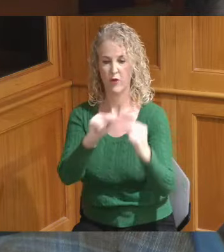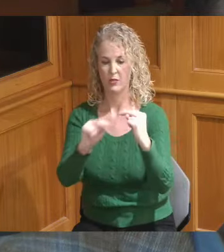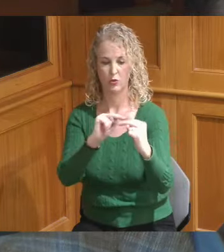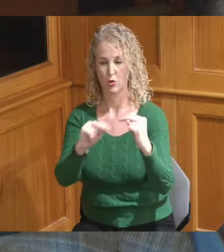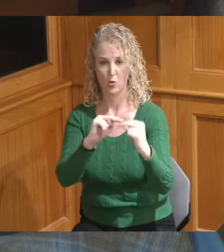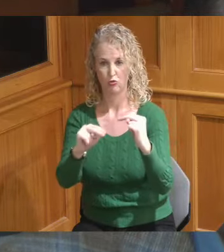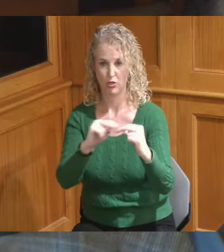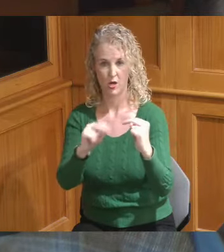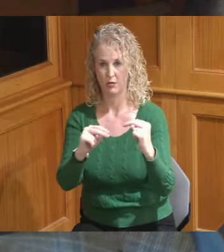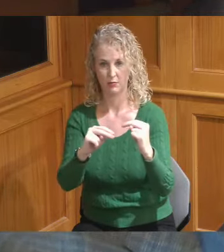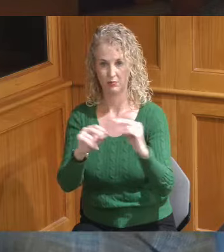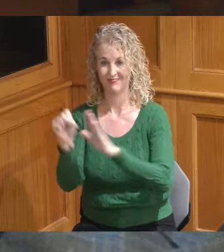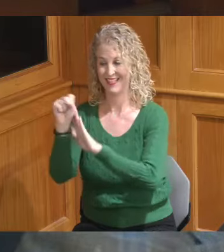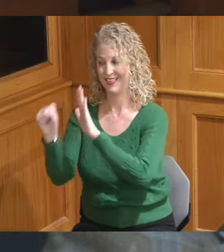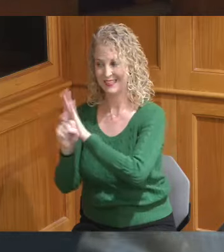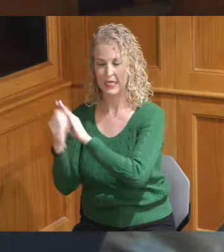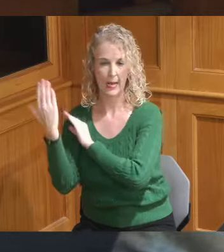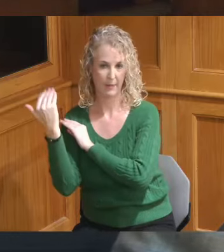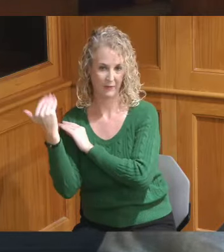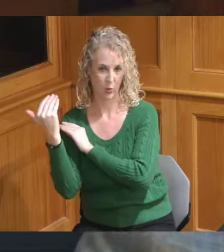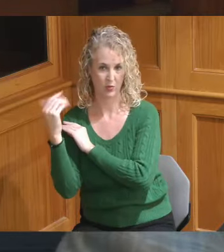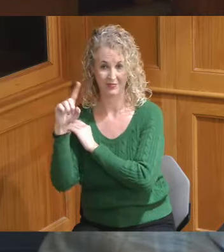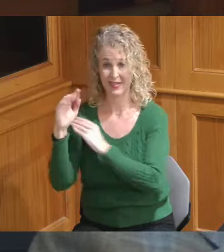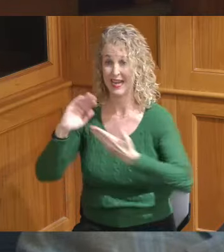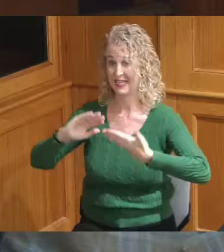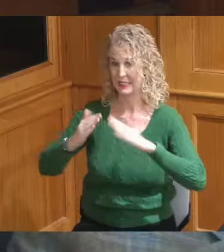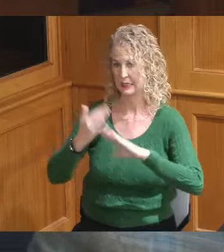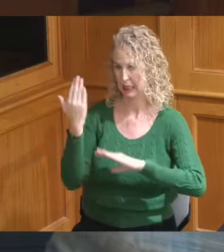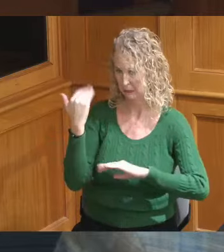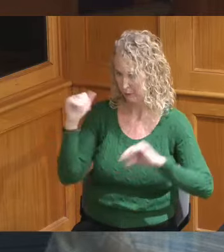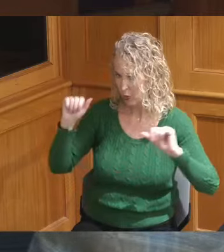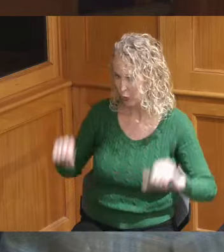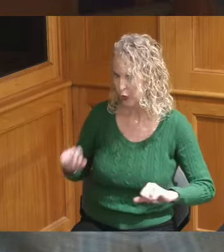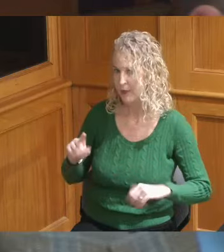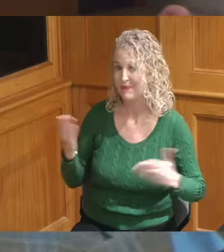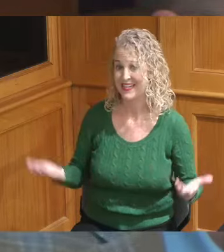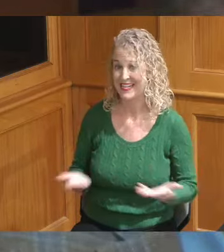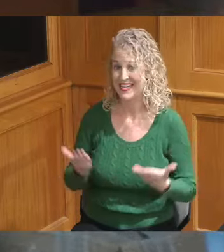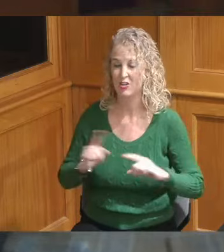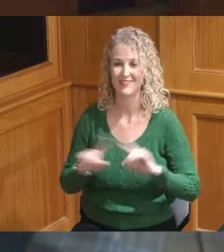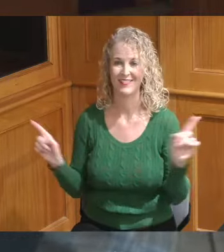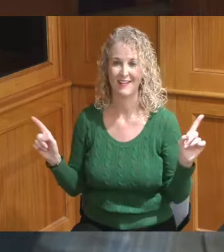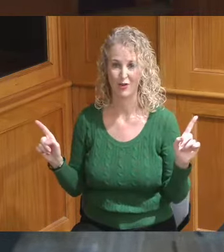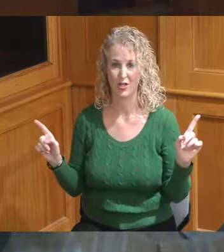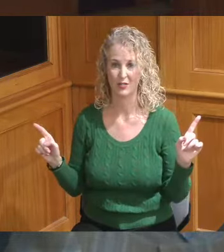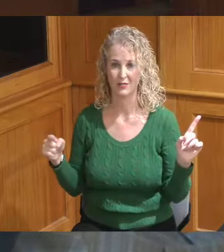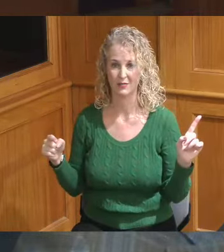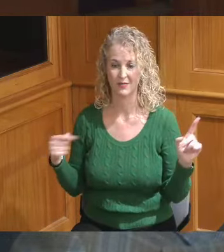been able to do at the state house and been able to do at the city. which is part I really love.